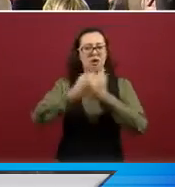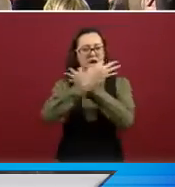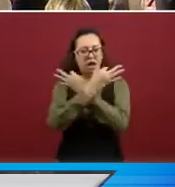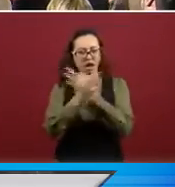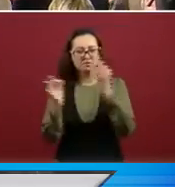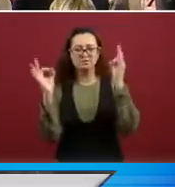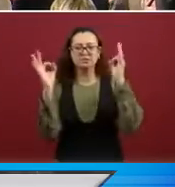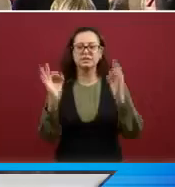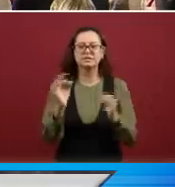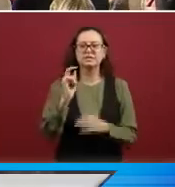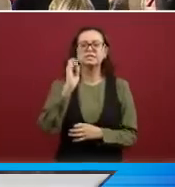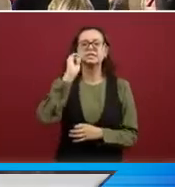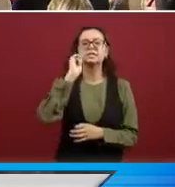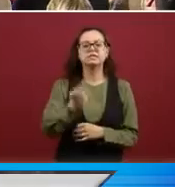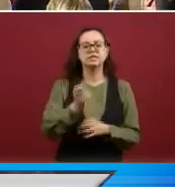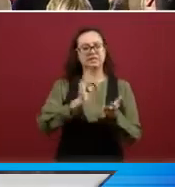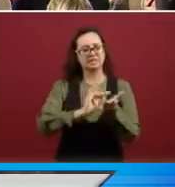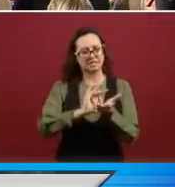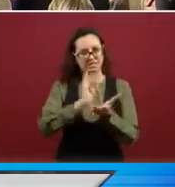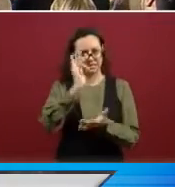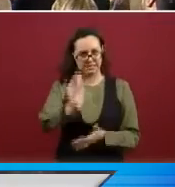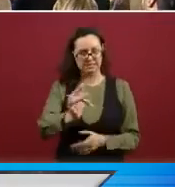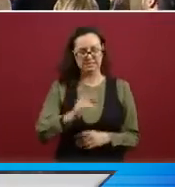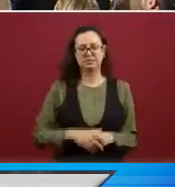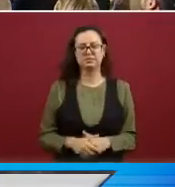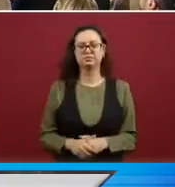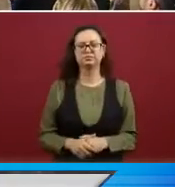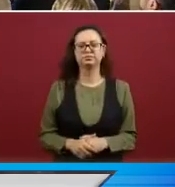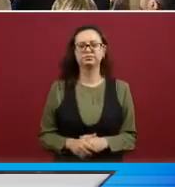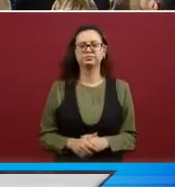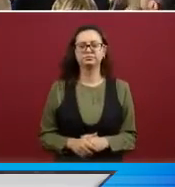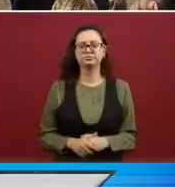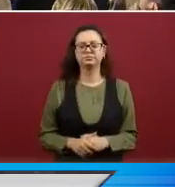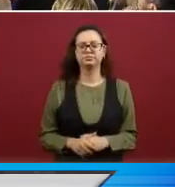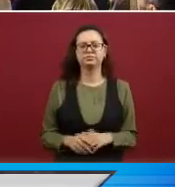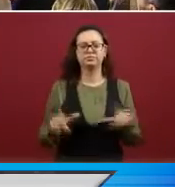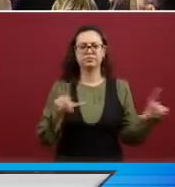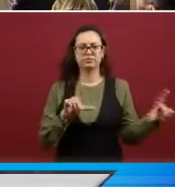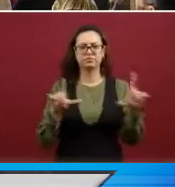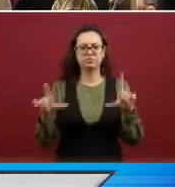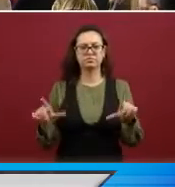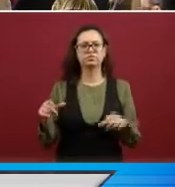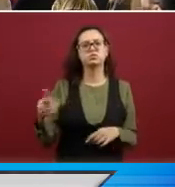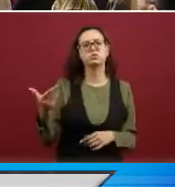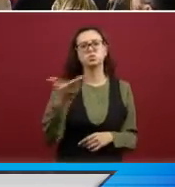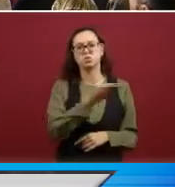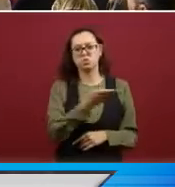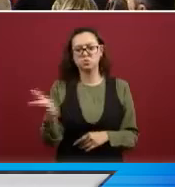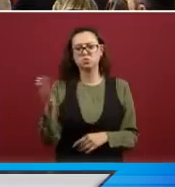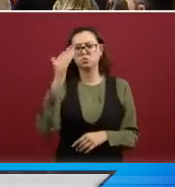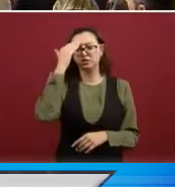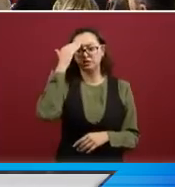more than half of these benefits 213 billion pesos are concentrated only 108 contributors